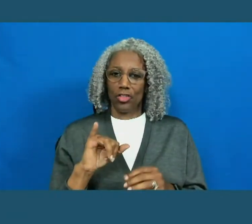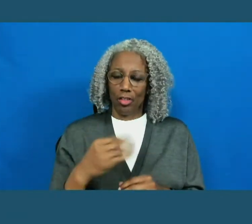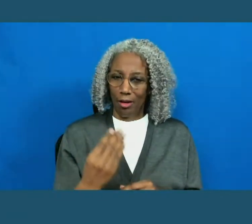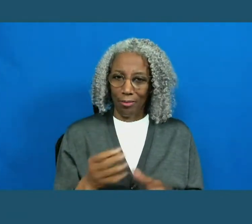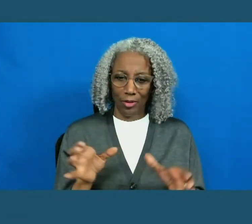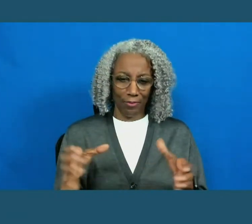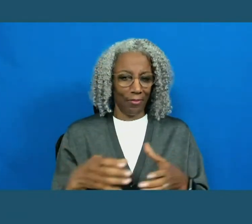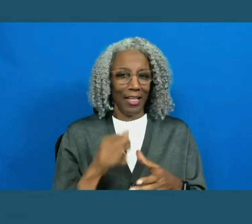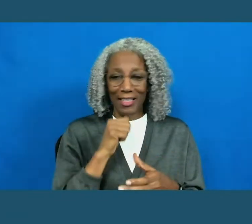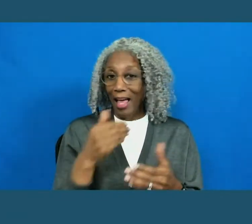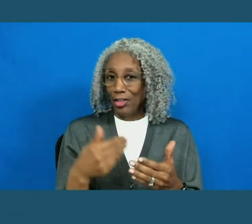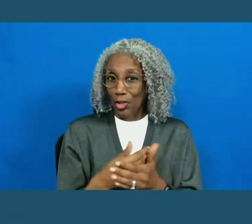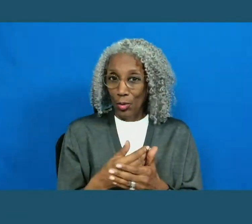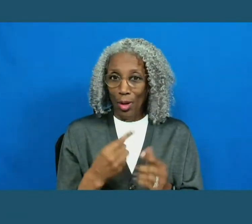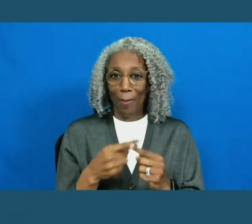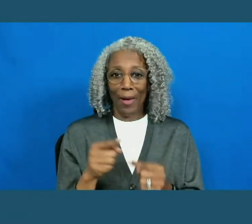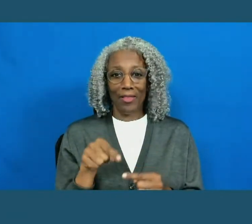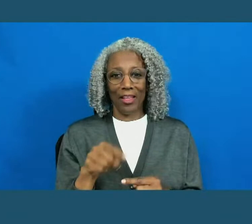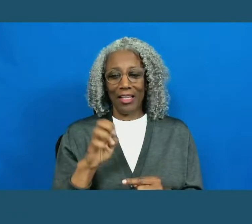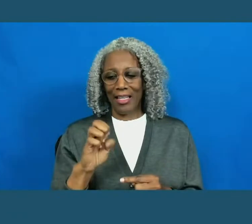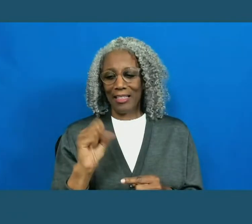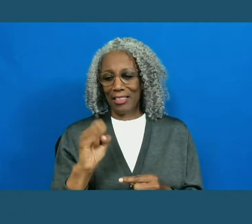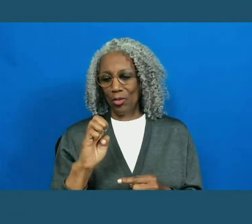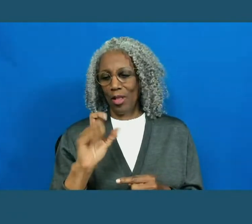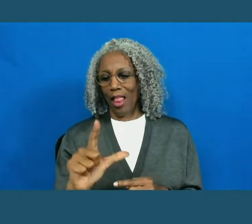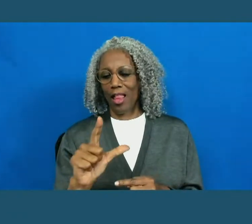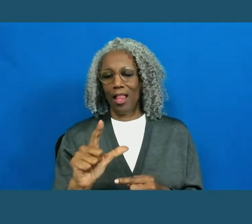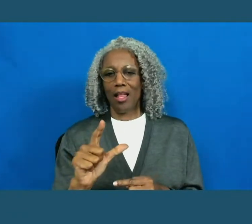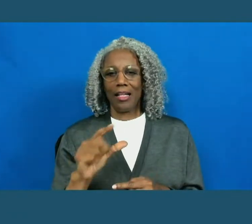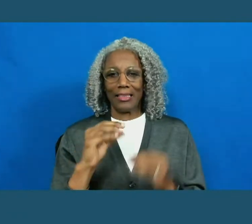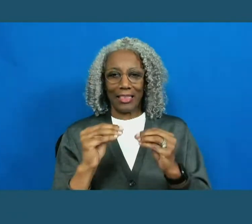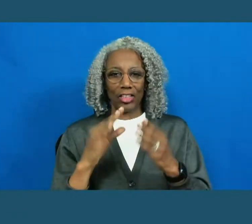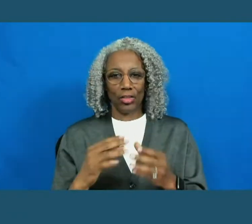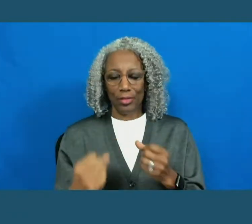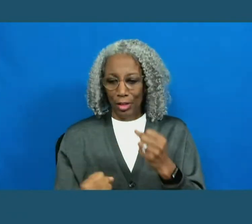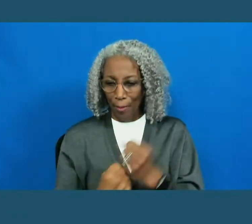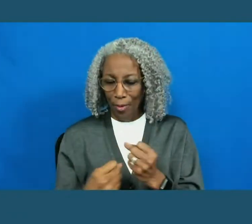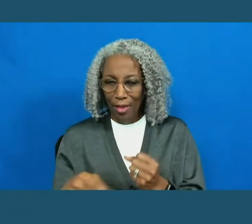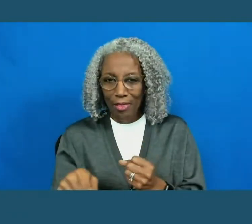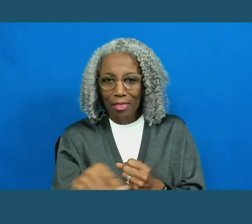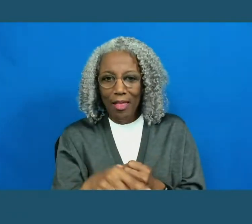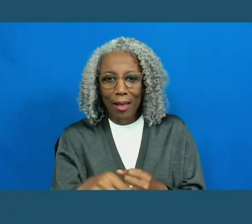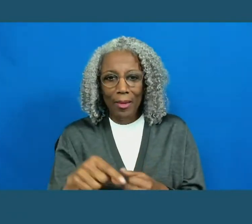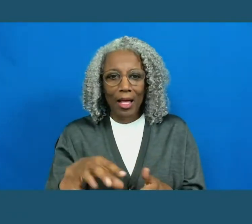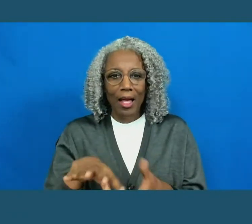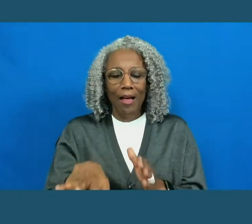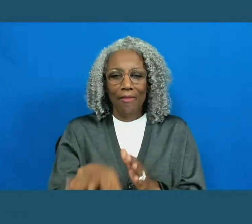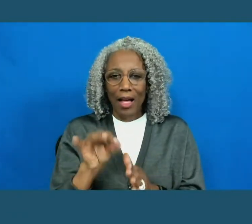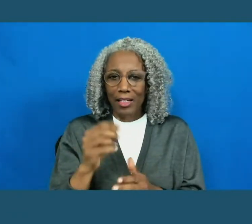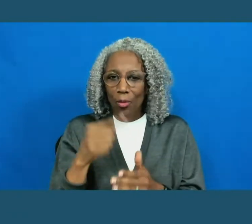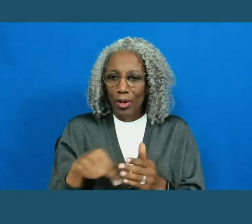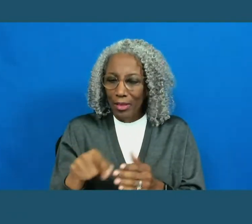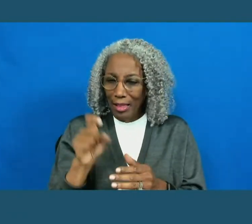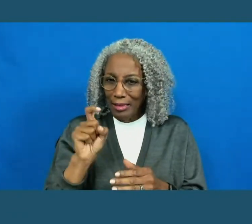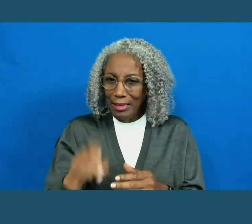student in Montgomery County. I know these positions are not new ones to you. But our s o teachers, really supporting them